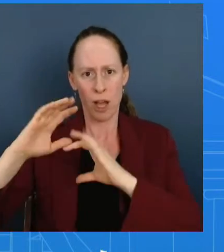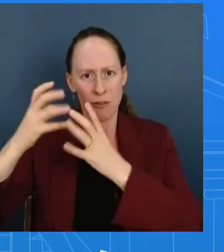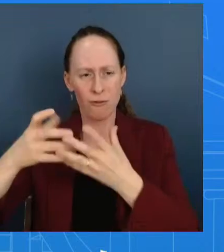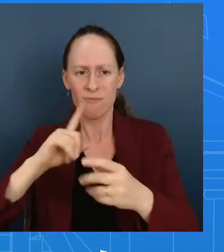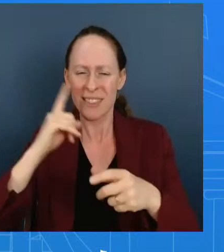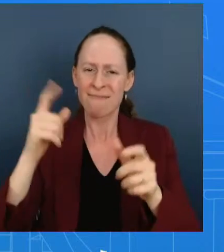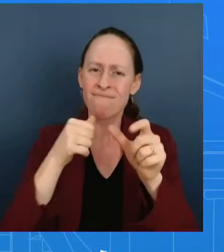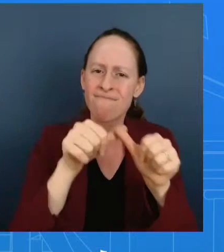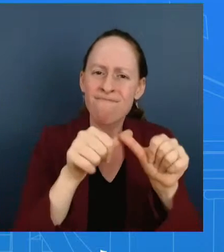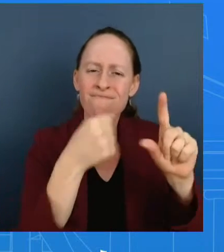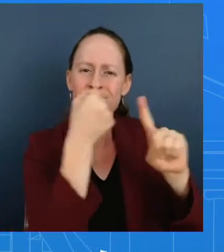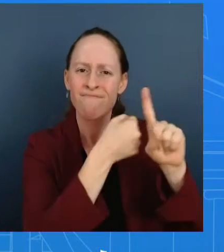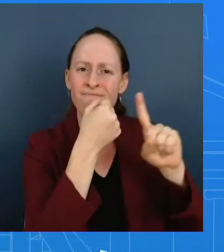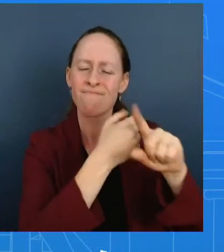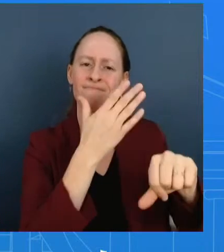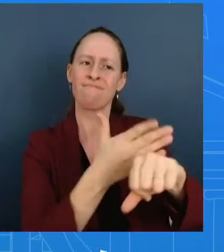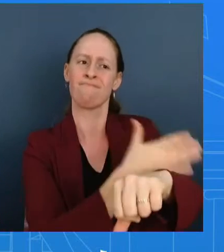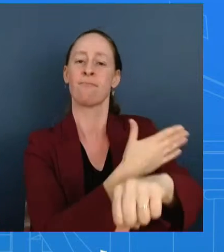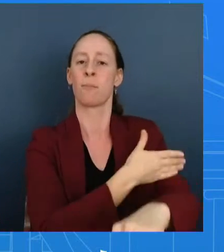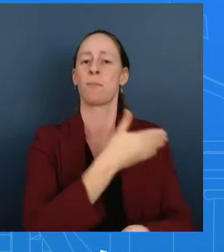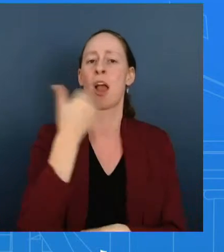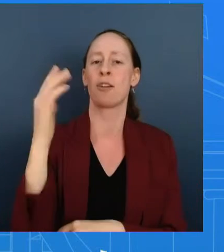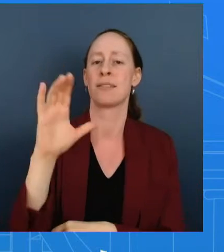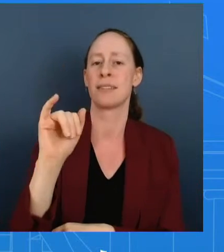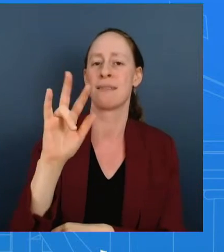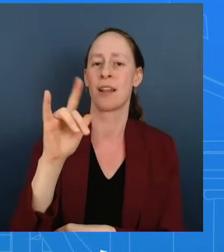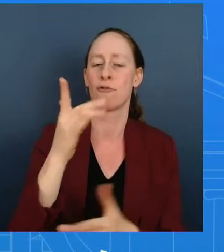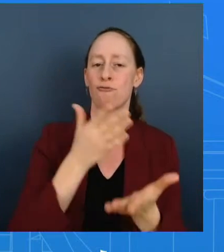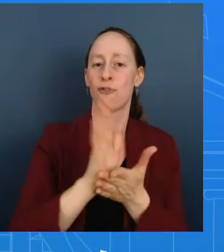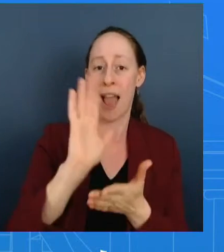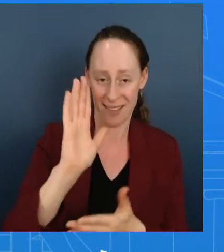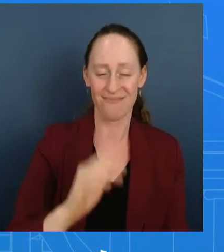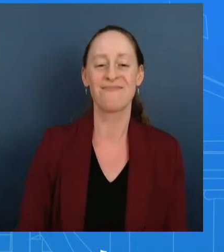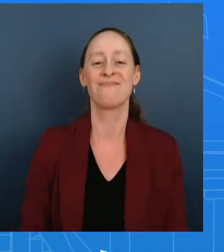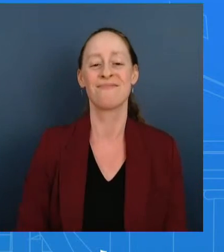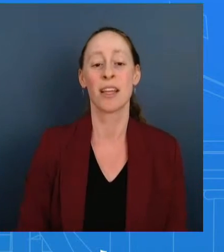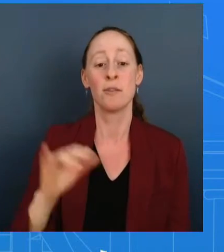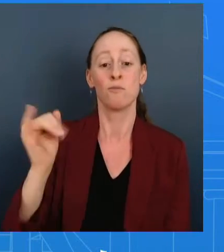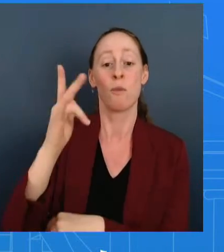the 115th NAACP National Convention in Las Vegas,